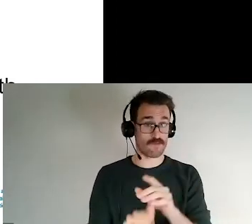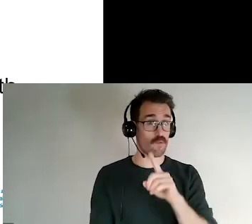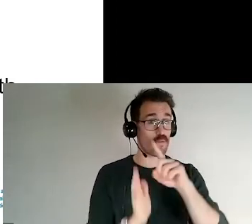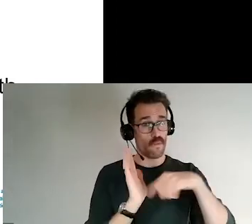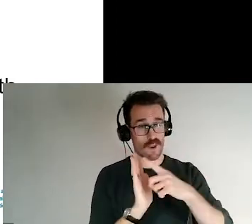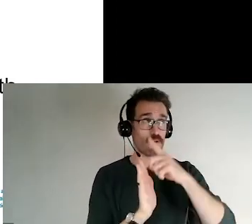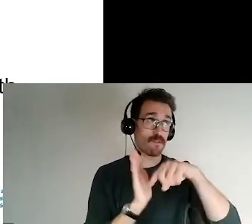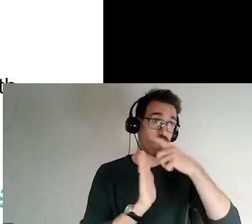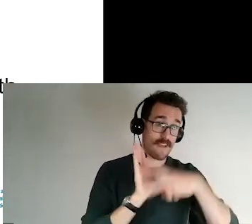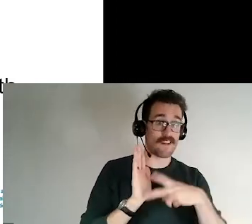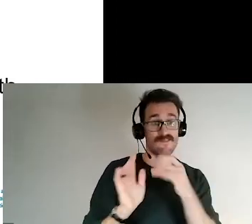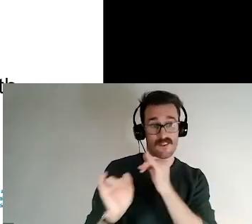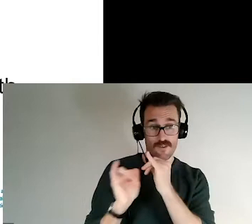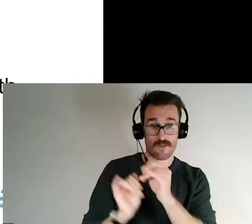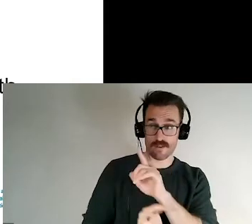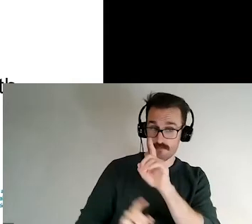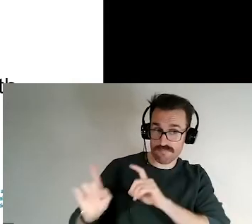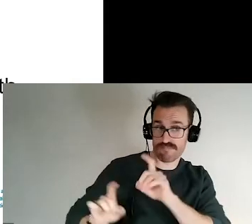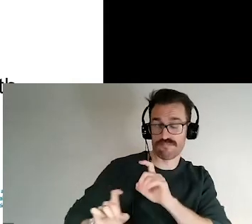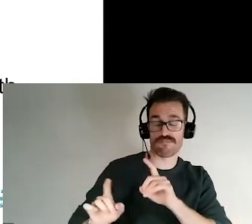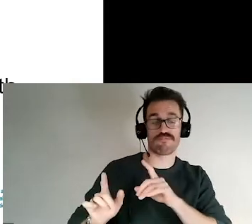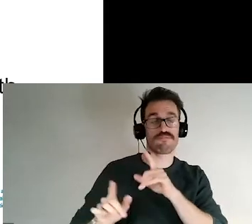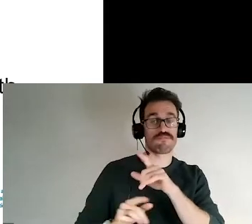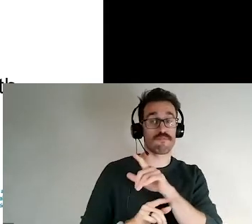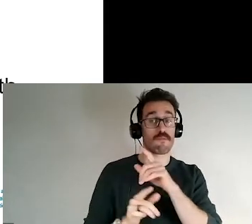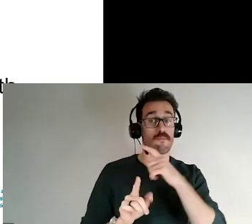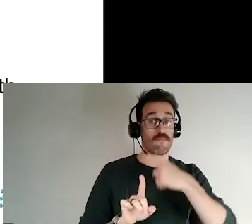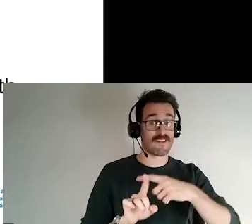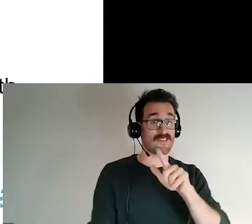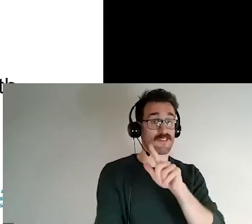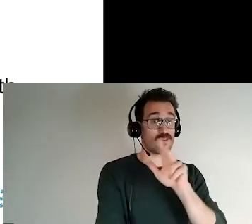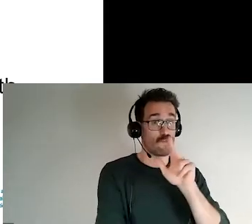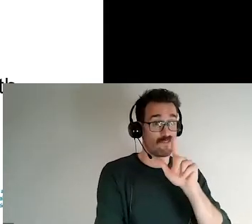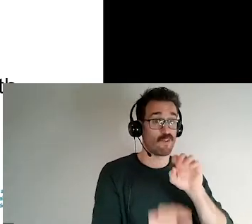conditions. 23 organizational representatives. Again, to really get some insights here.